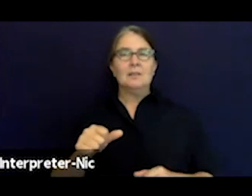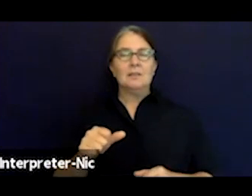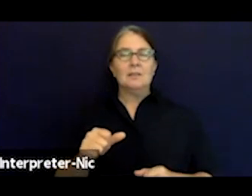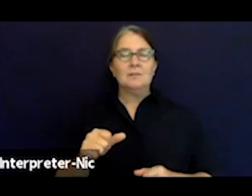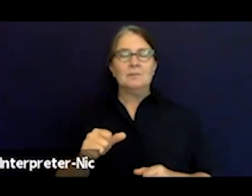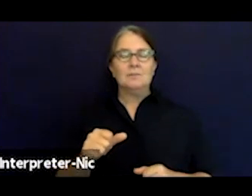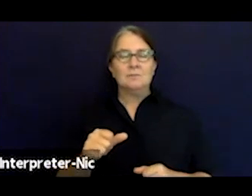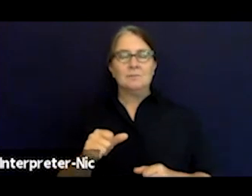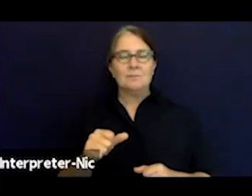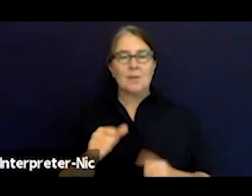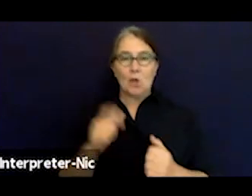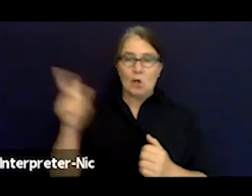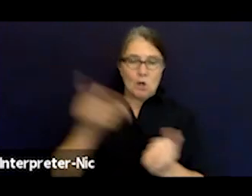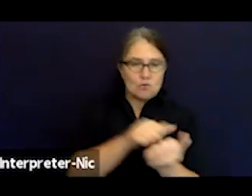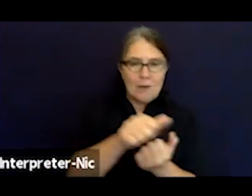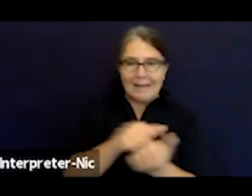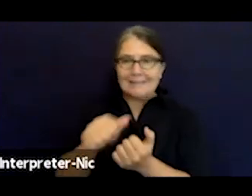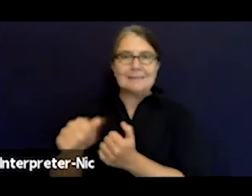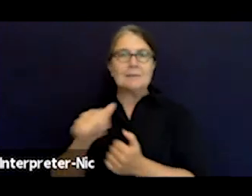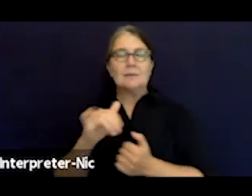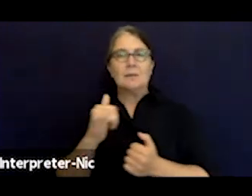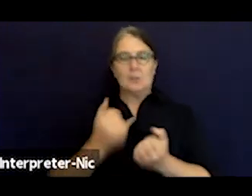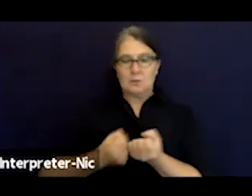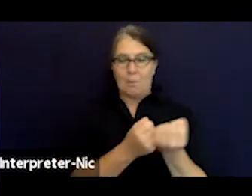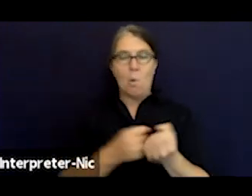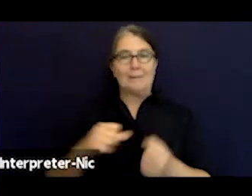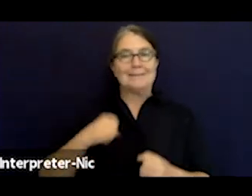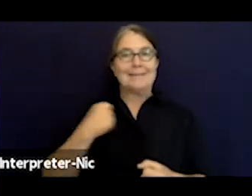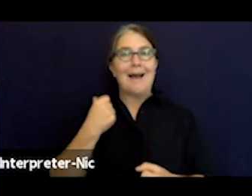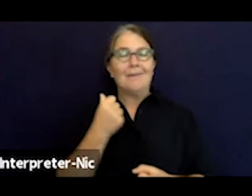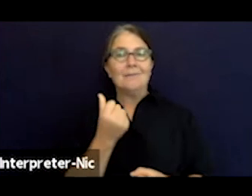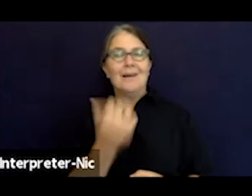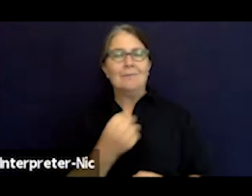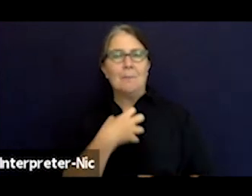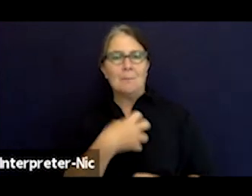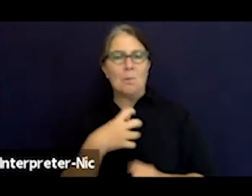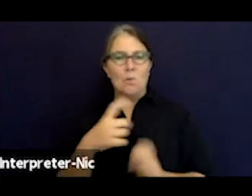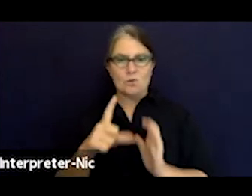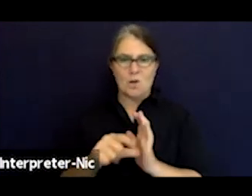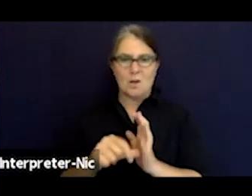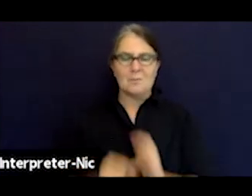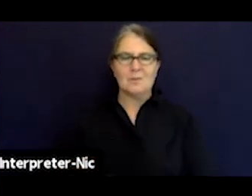staff.” That's right, cool. Good take-away. Tracy says, “Eliminate routine adjustments to focus on